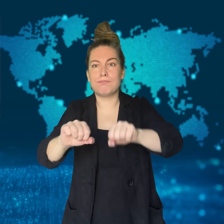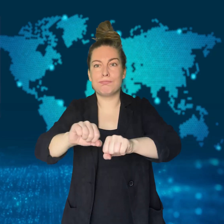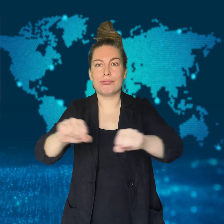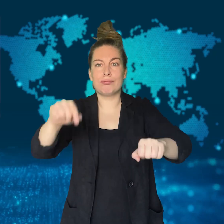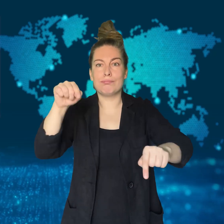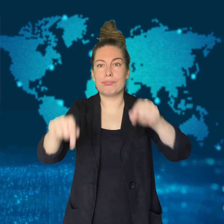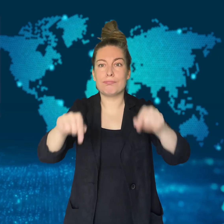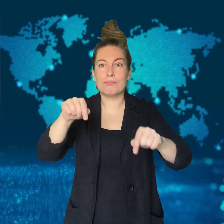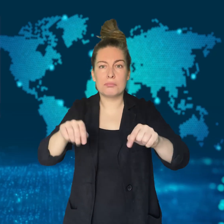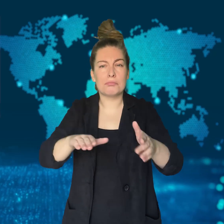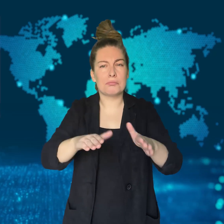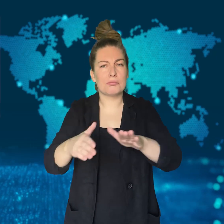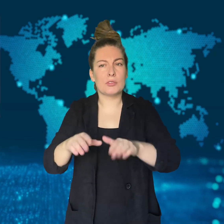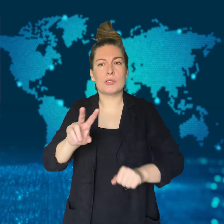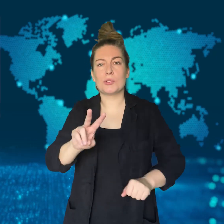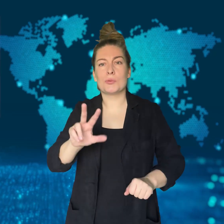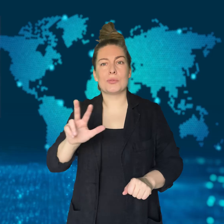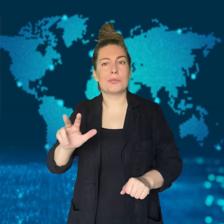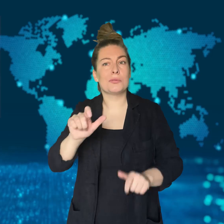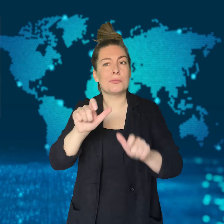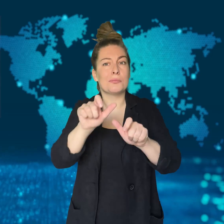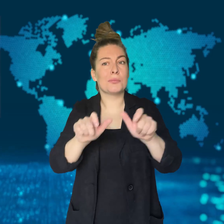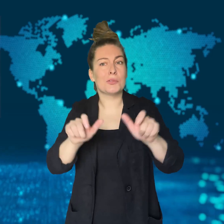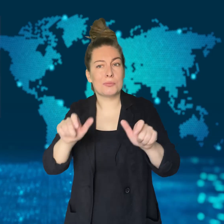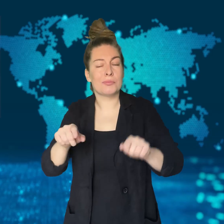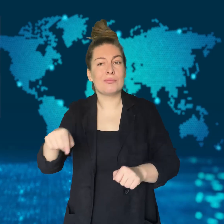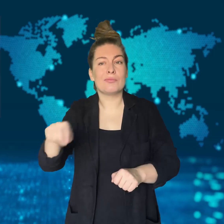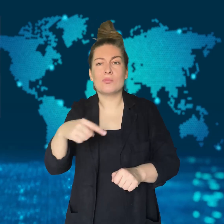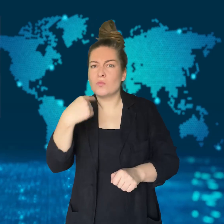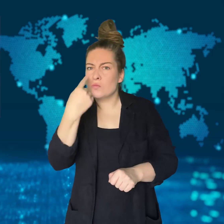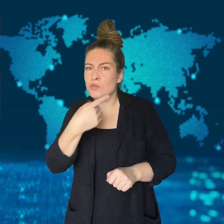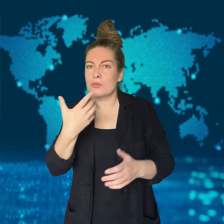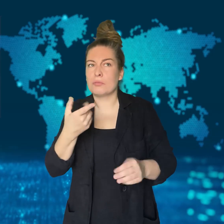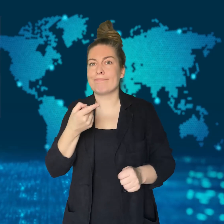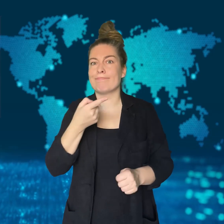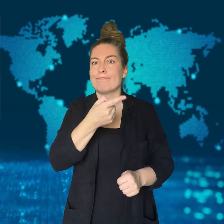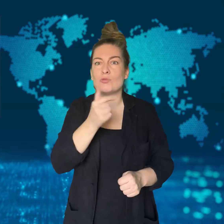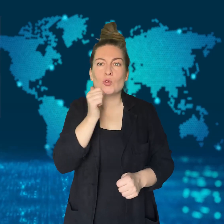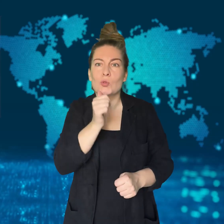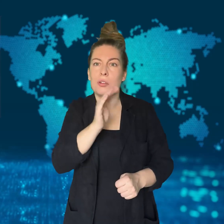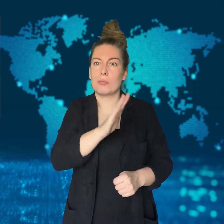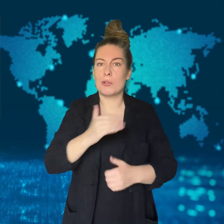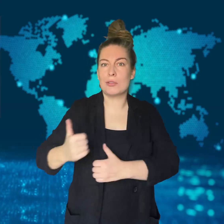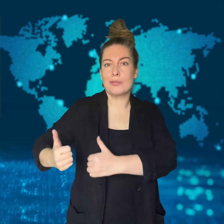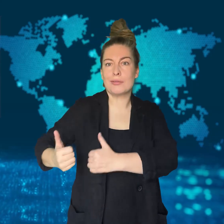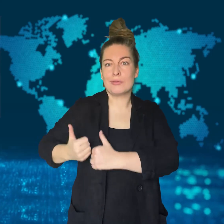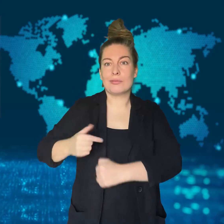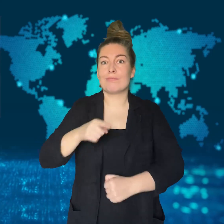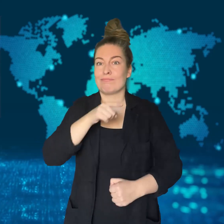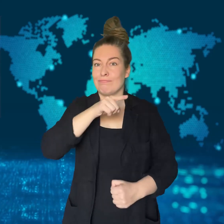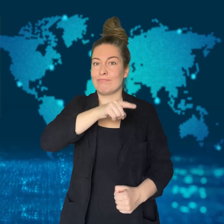that hit a busy market in Sudan.